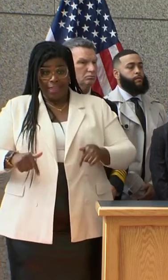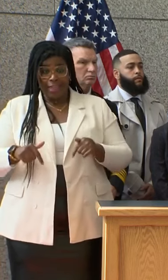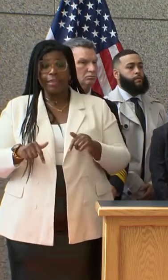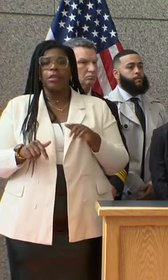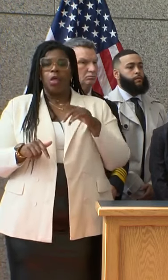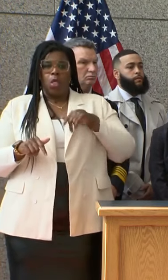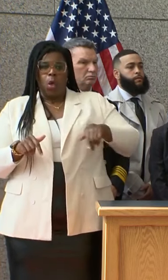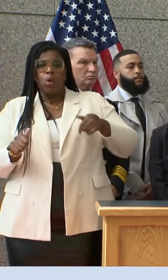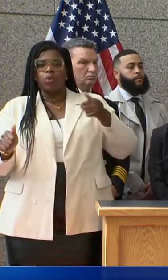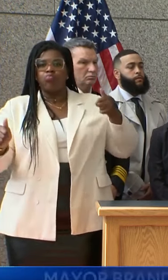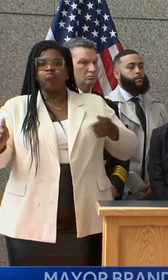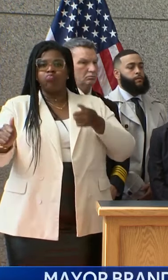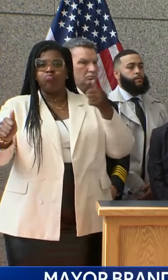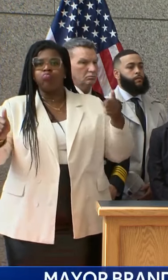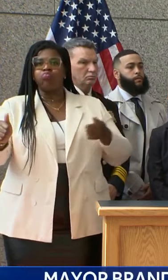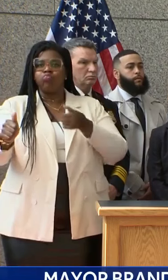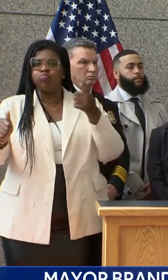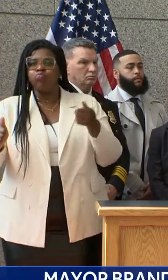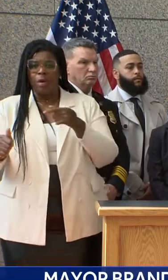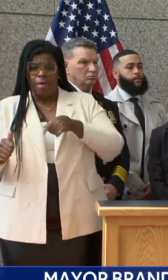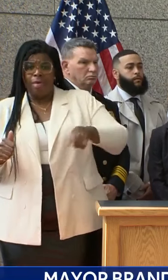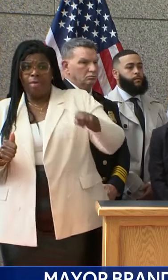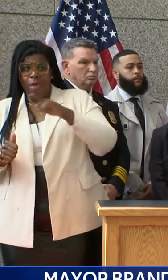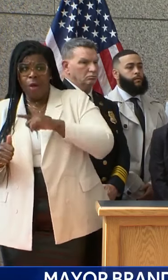THEY RANGE IN AGE FROM 17 TO 35.